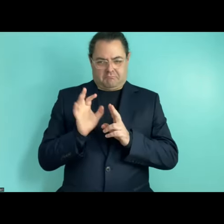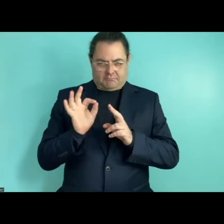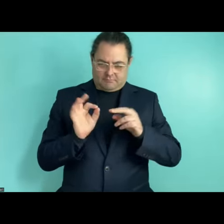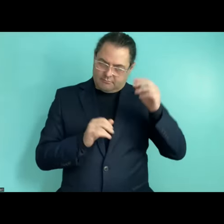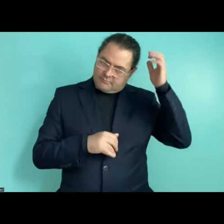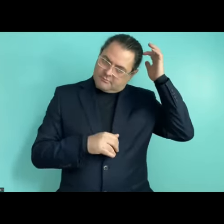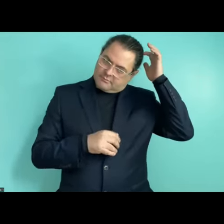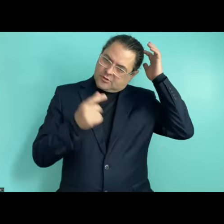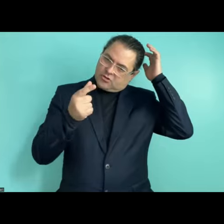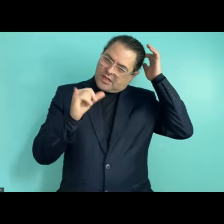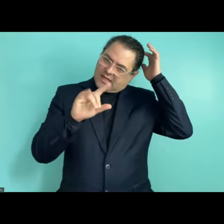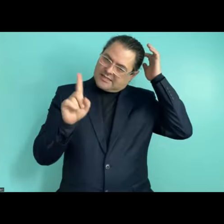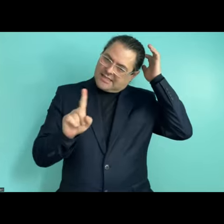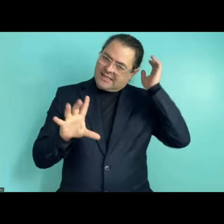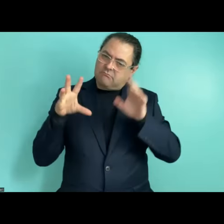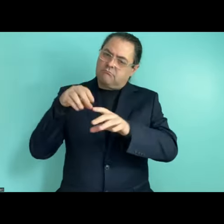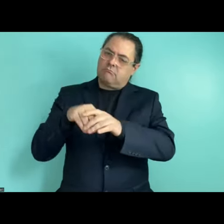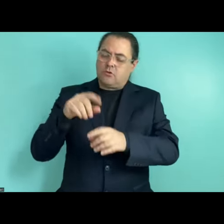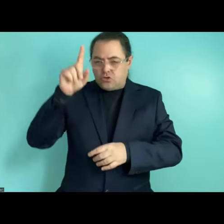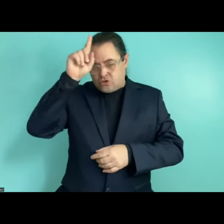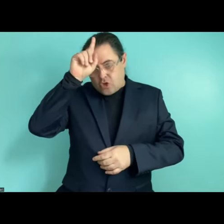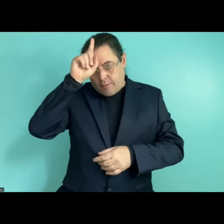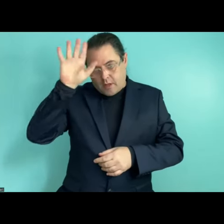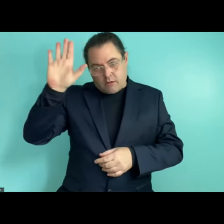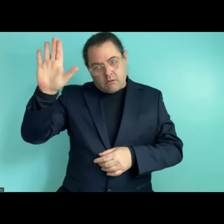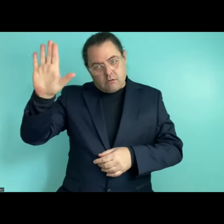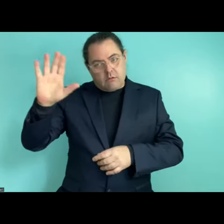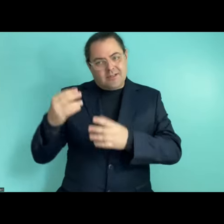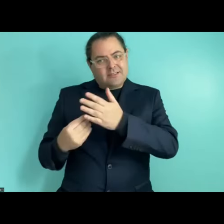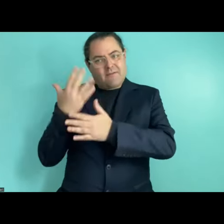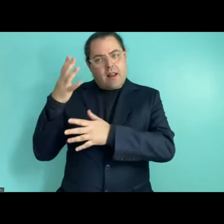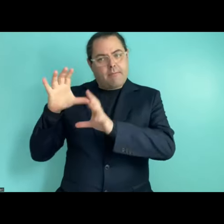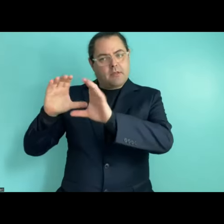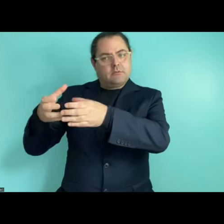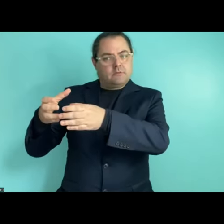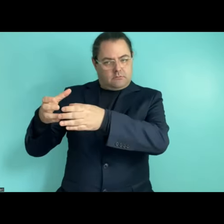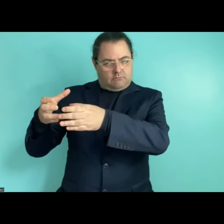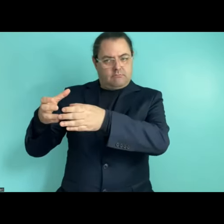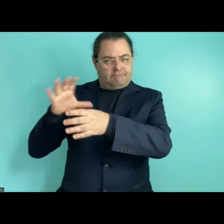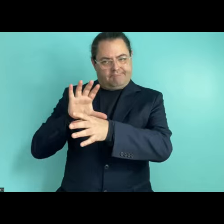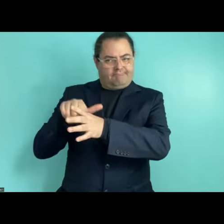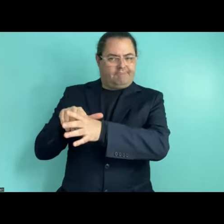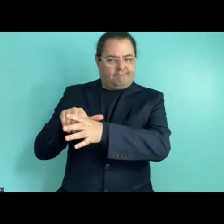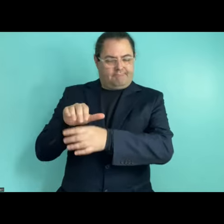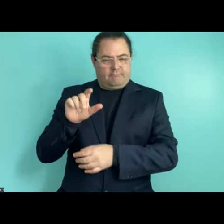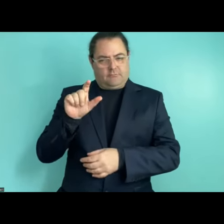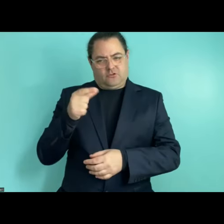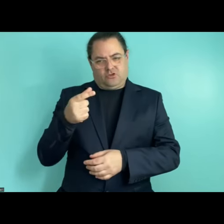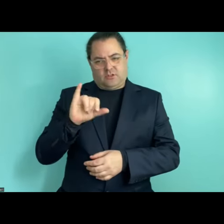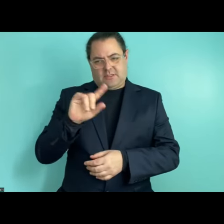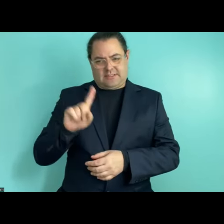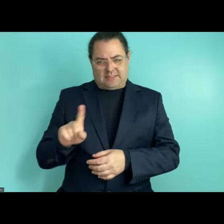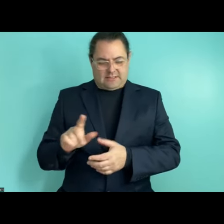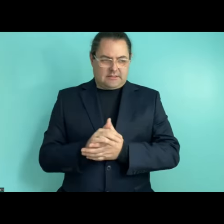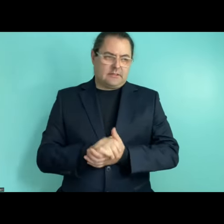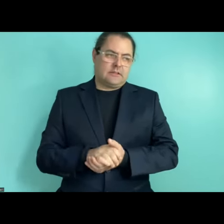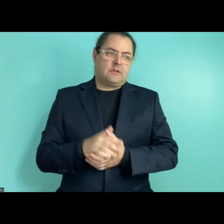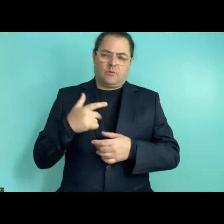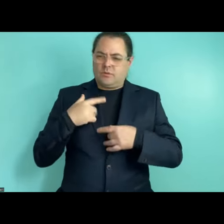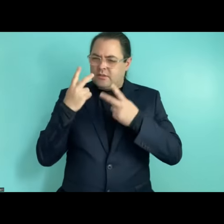agency for Development Corporation and much of our work is inspired by the SDG the UNR